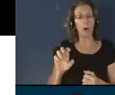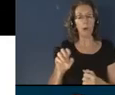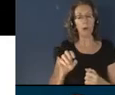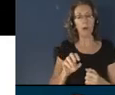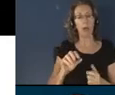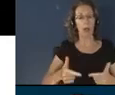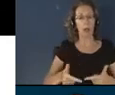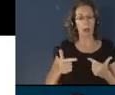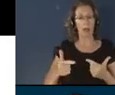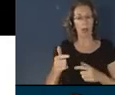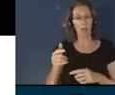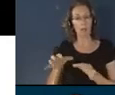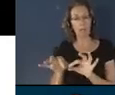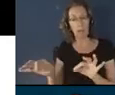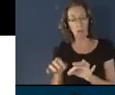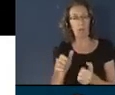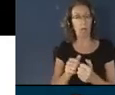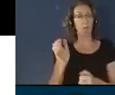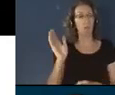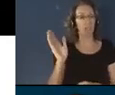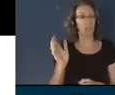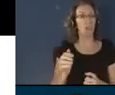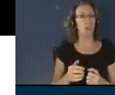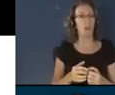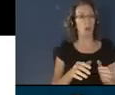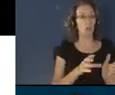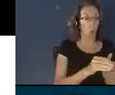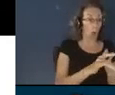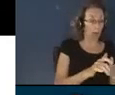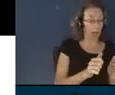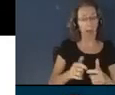presentations. We're going to give a few tips on cap how to caption the videos.